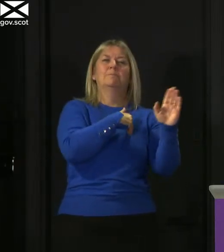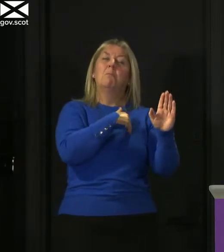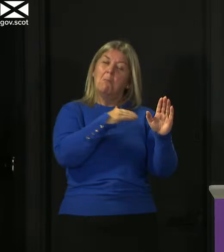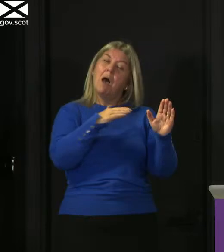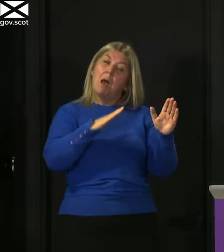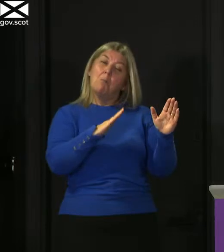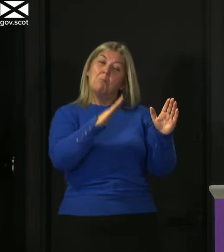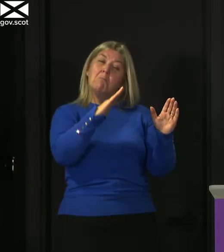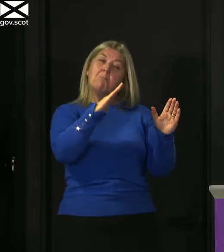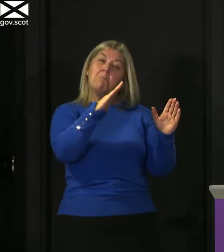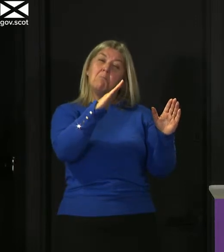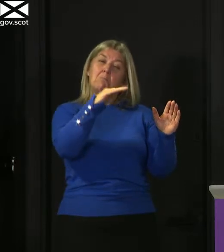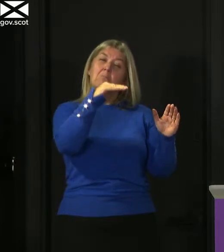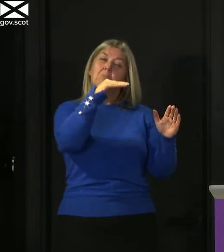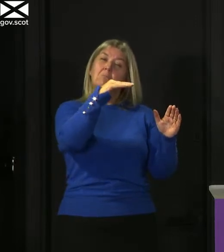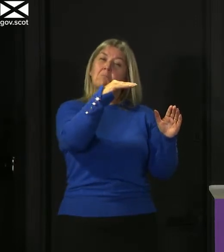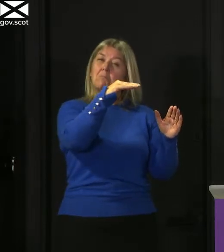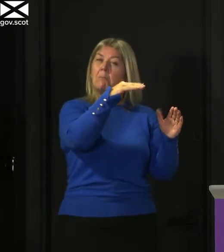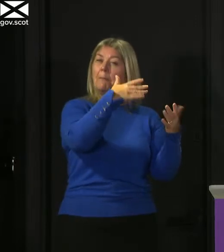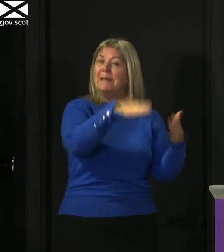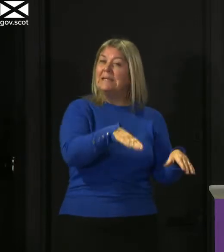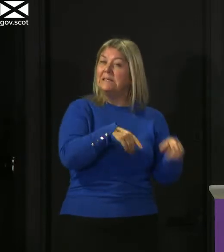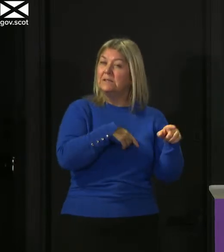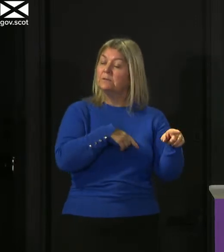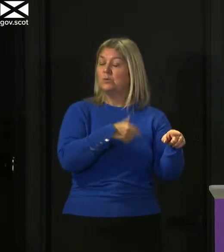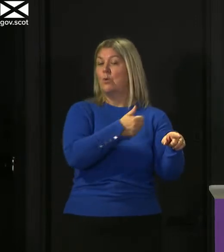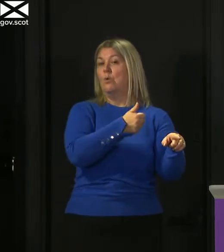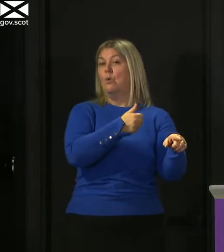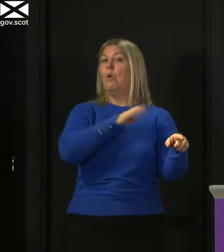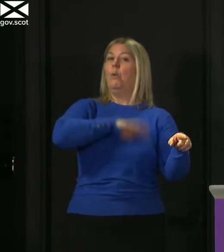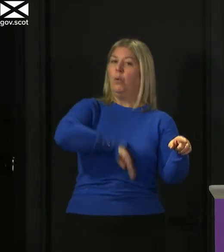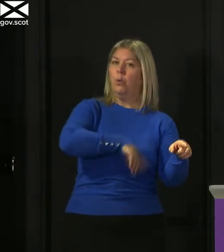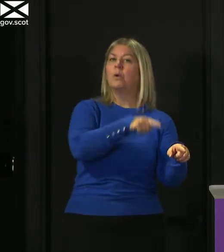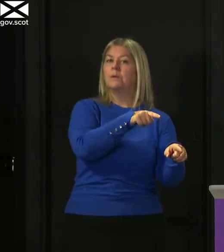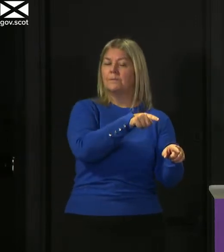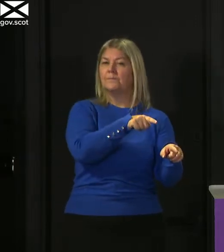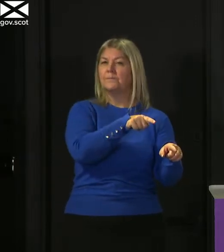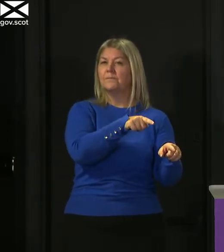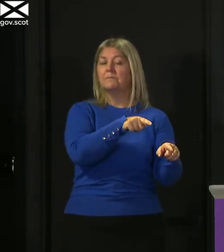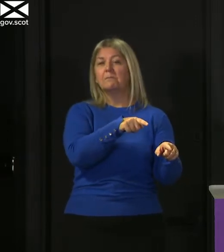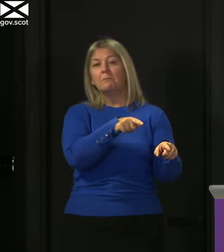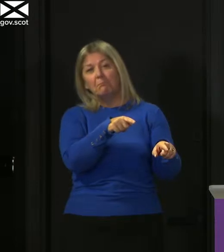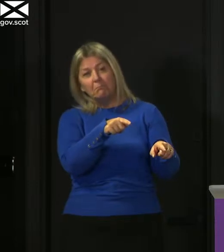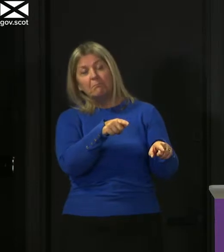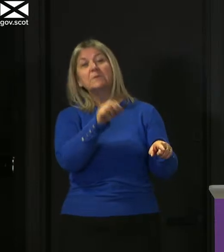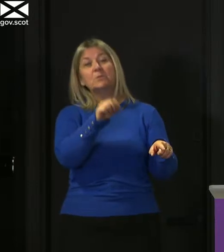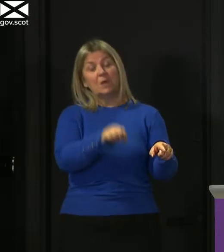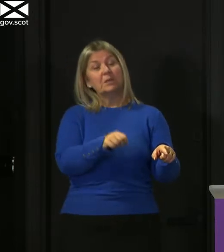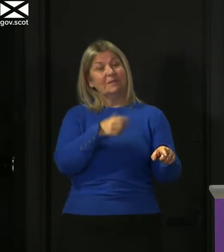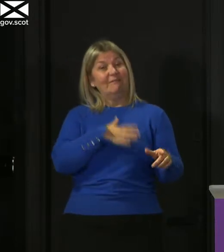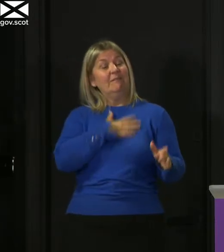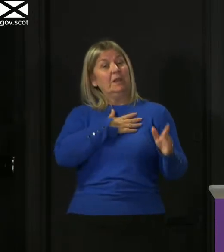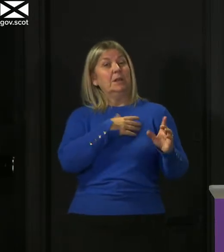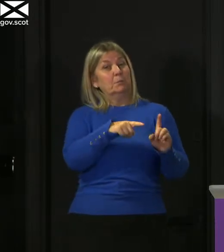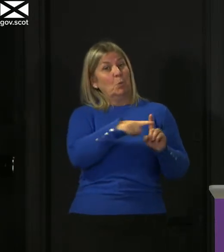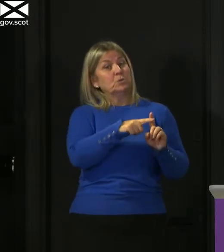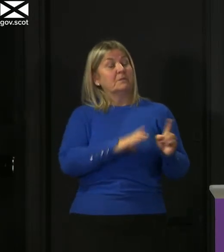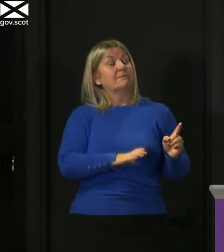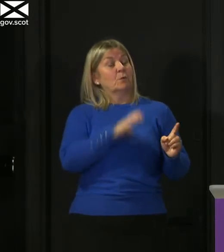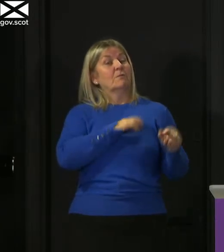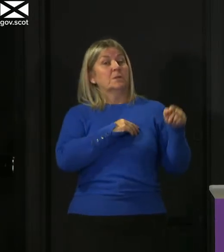of increase. I think they would be a reasonable basis for optimism that that is still happening,